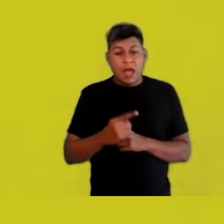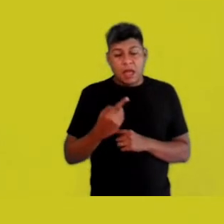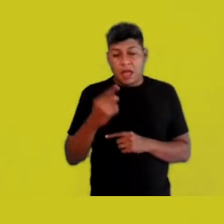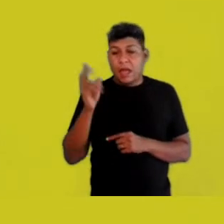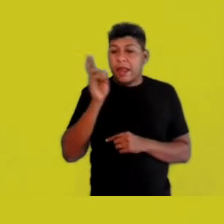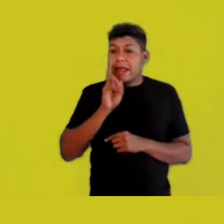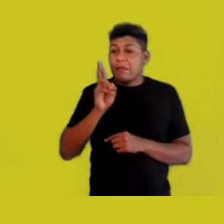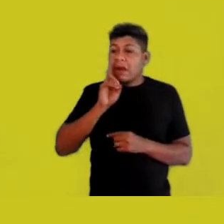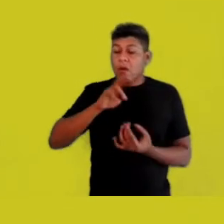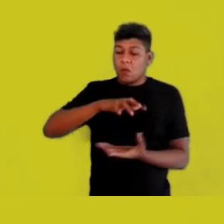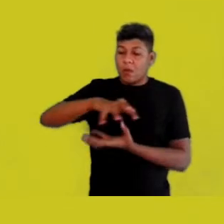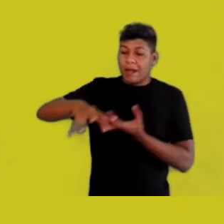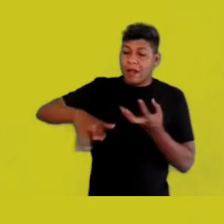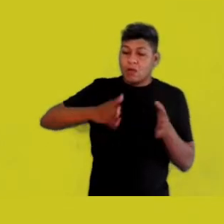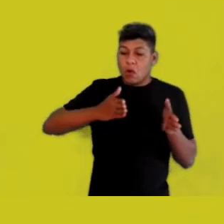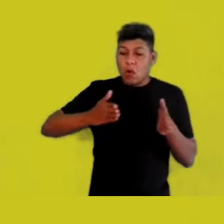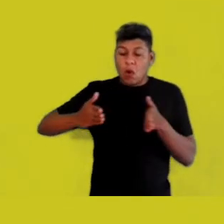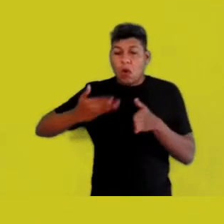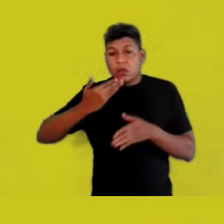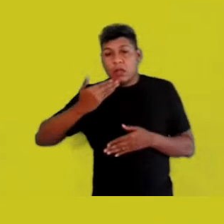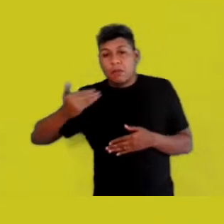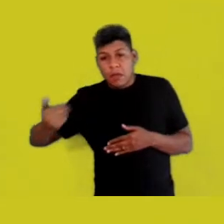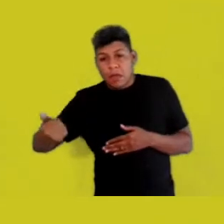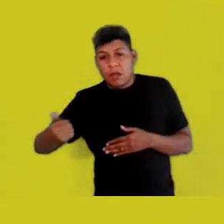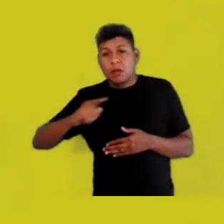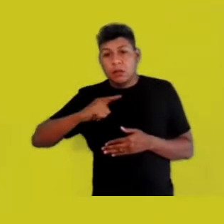the more elevated order it carries in its own interior.